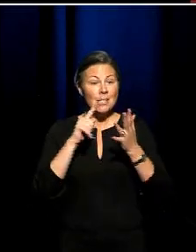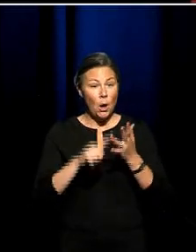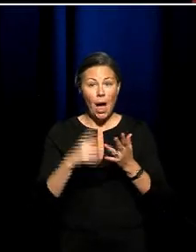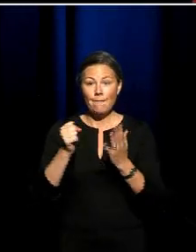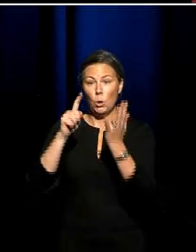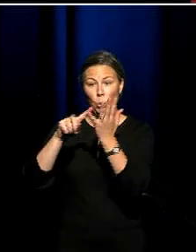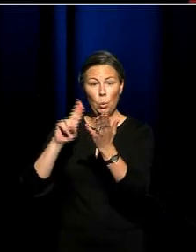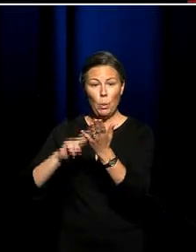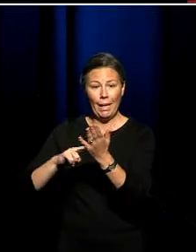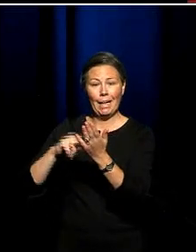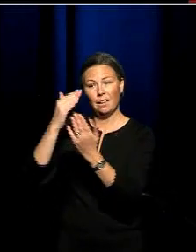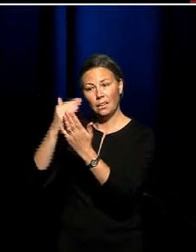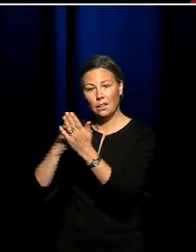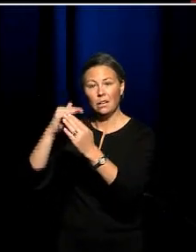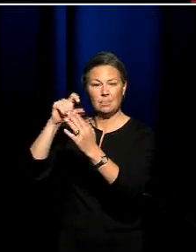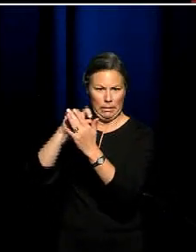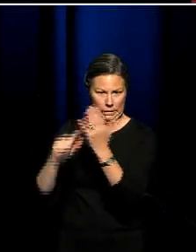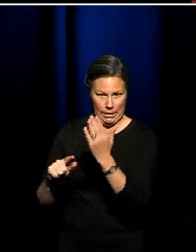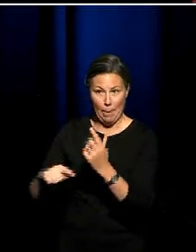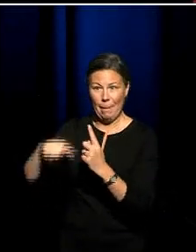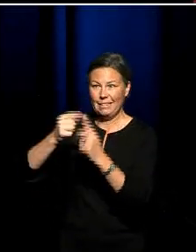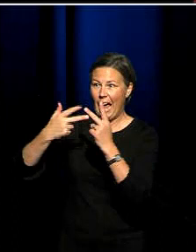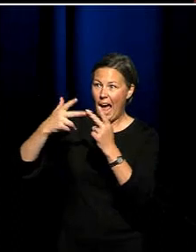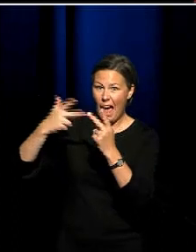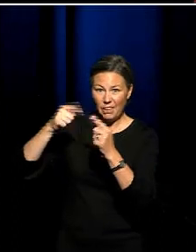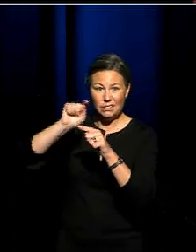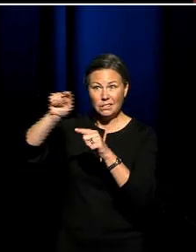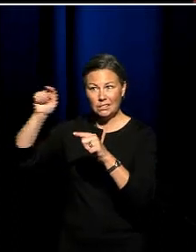work. The third point about the Terms of Reference or Letters Patent concerns